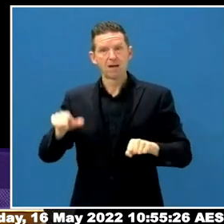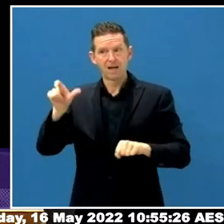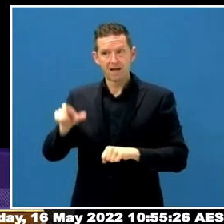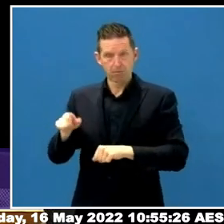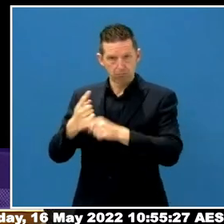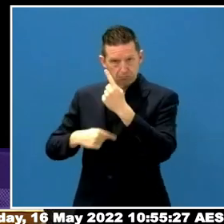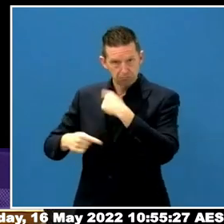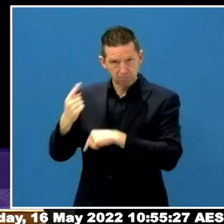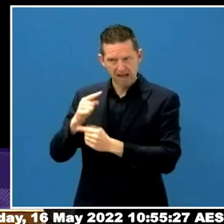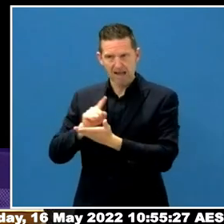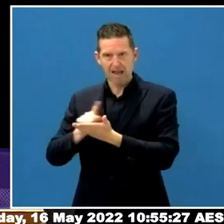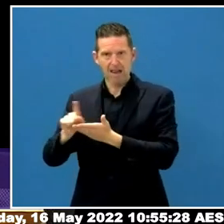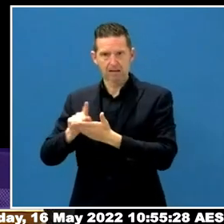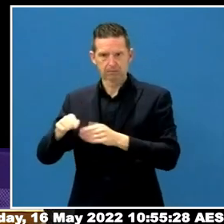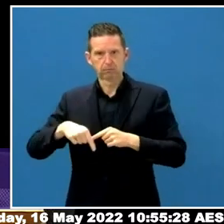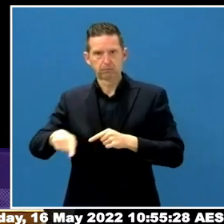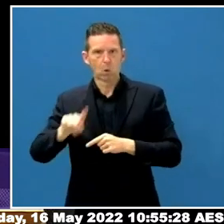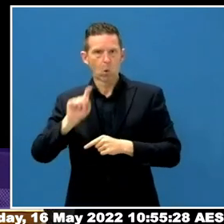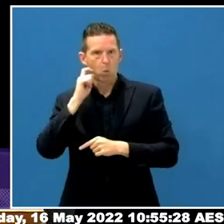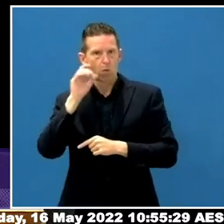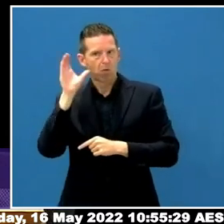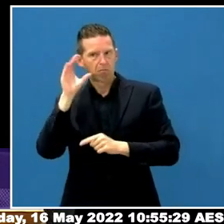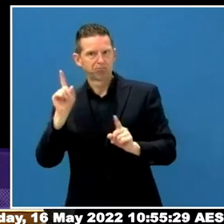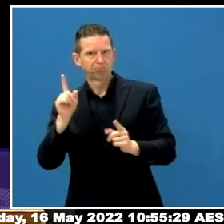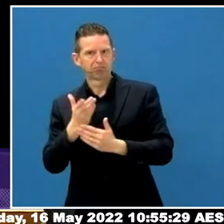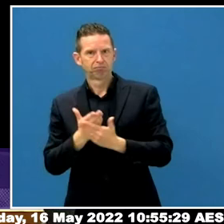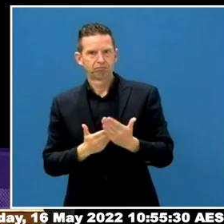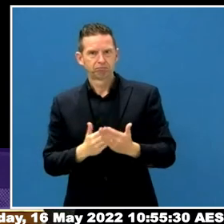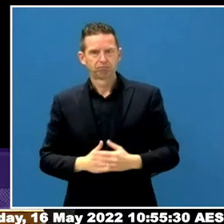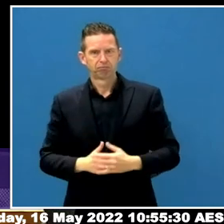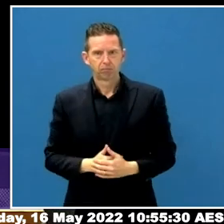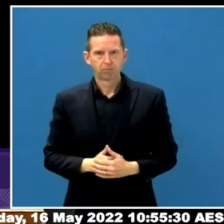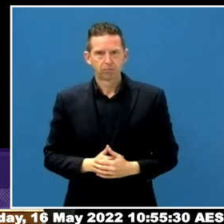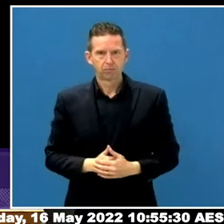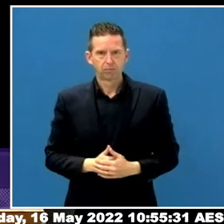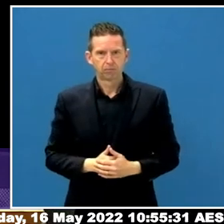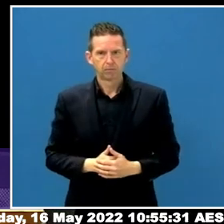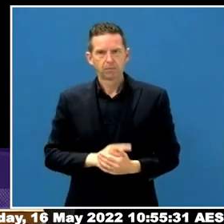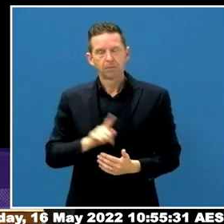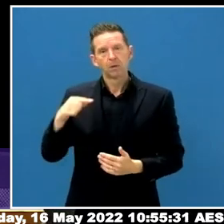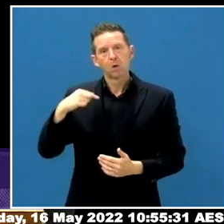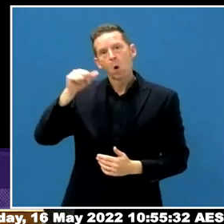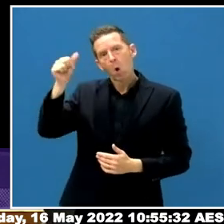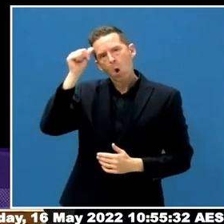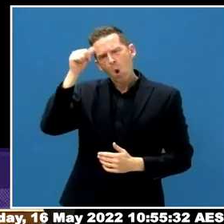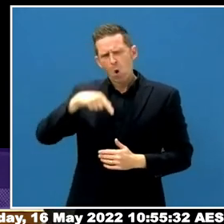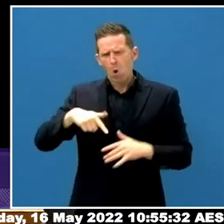later in the week. We are alive to the sensitivities involved, and note that it's